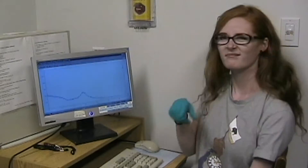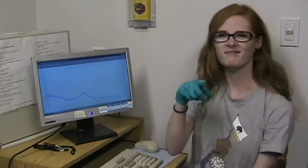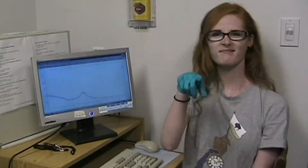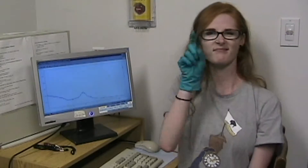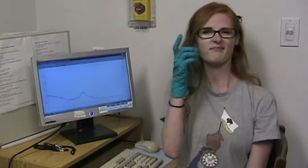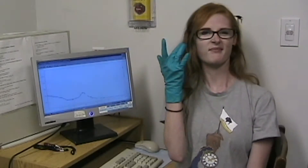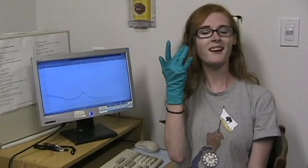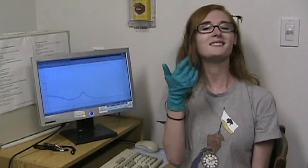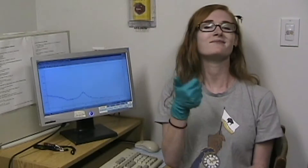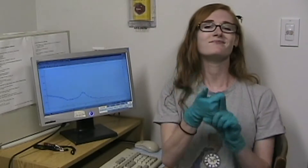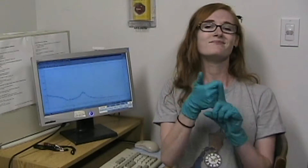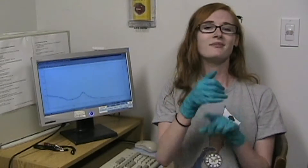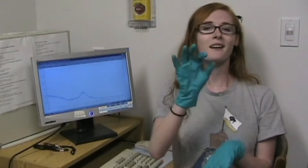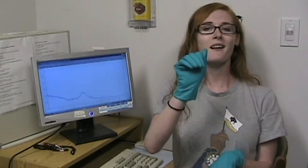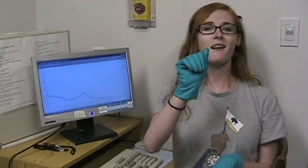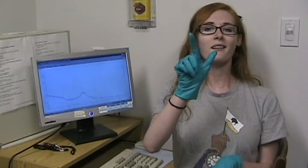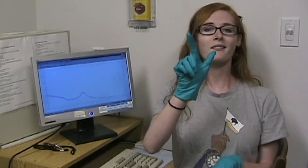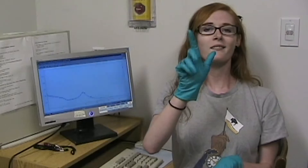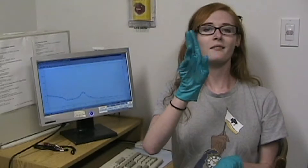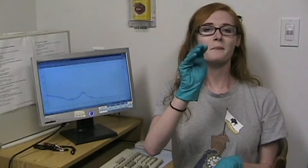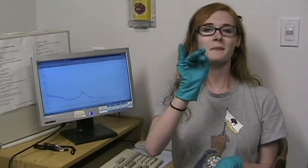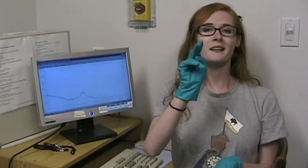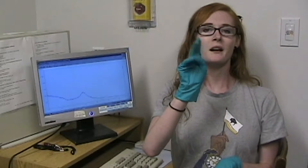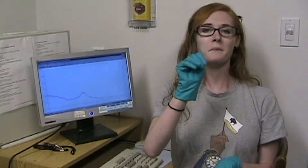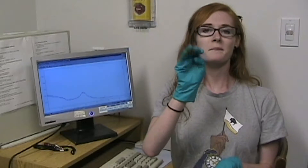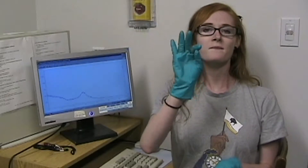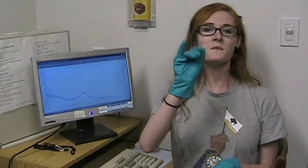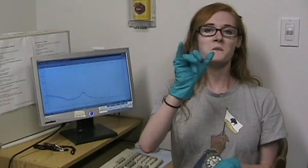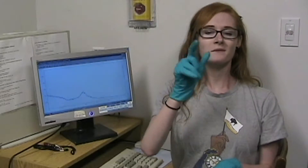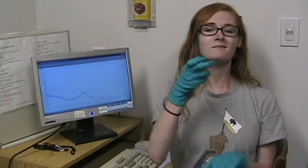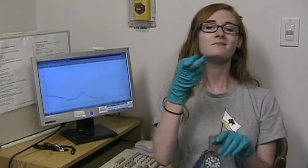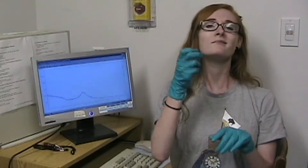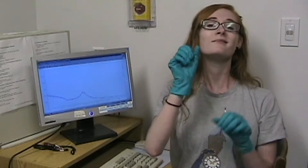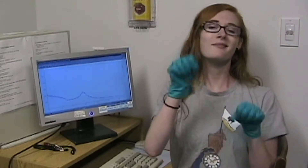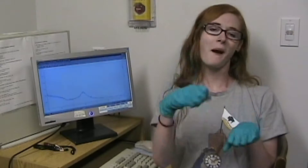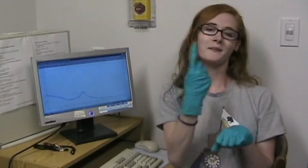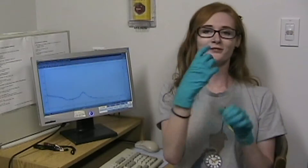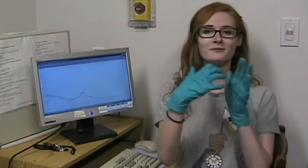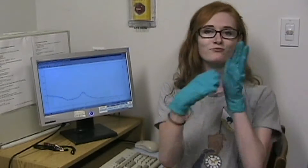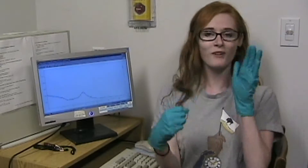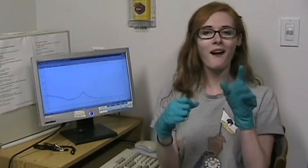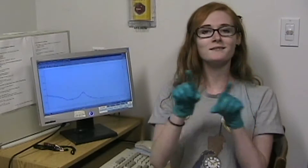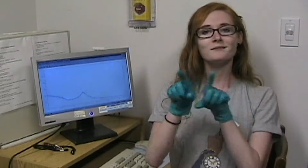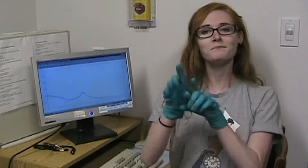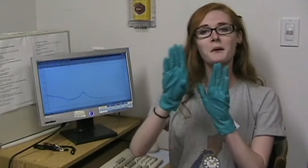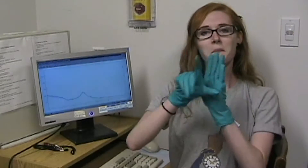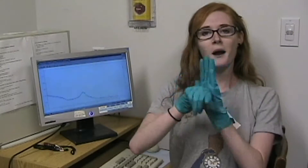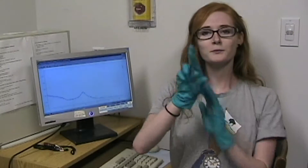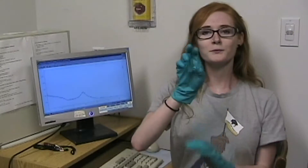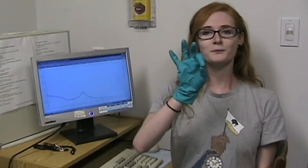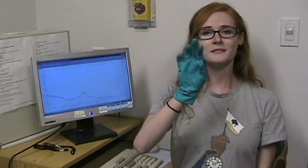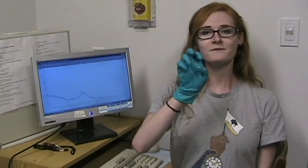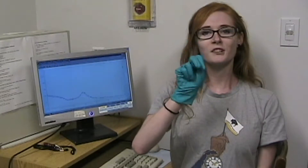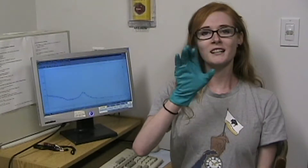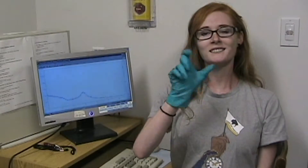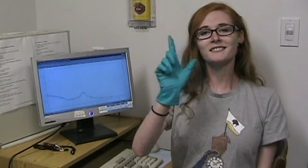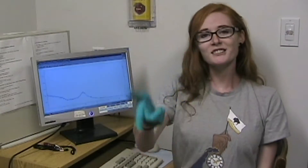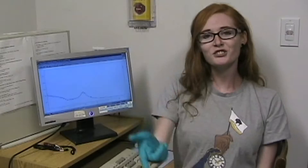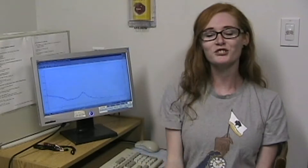As you may become a bit puzzled with this sharp peak, this is caused by the aluminum foil. The background reference can always be subtracted later.